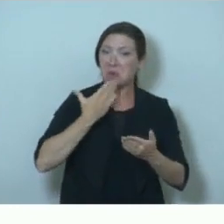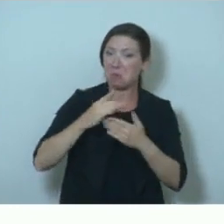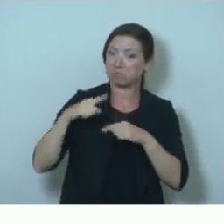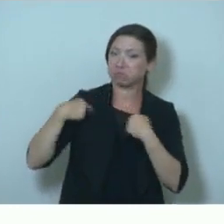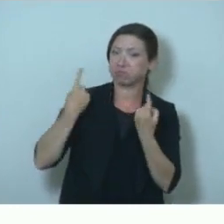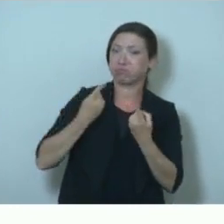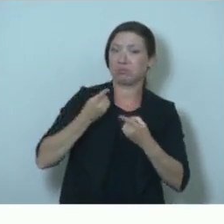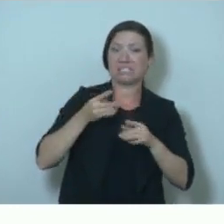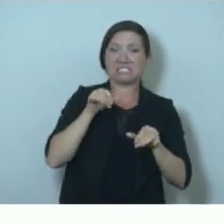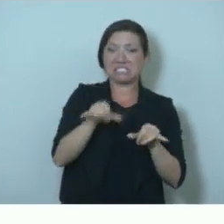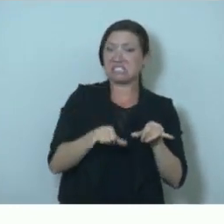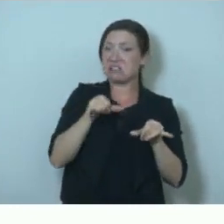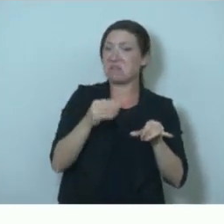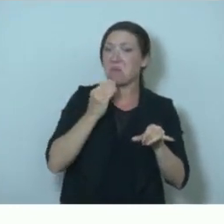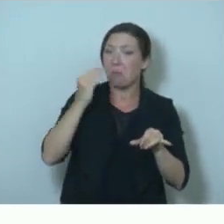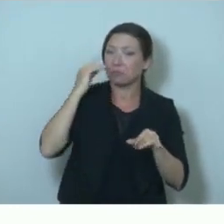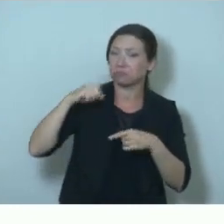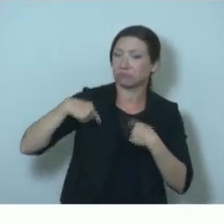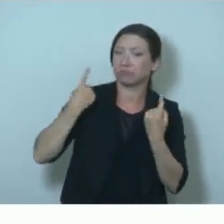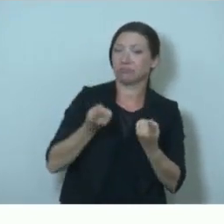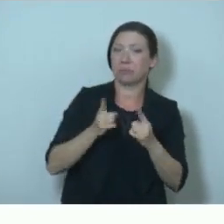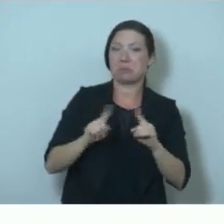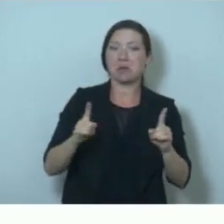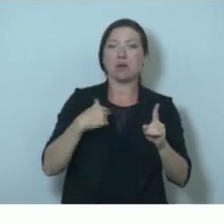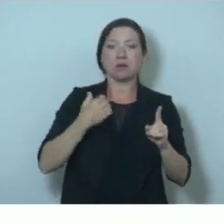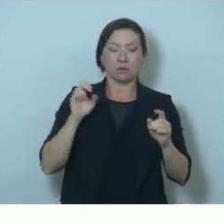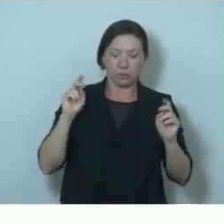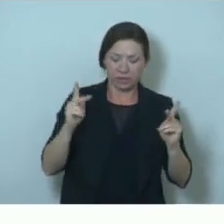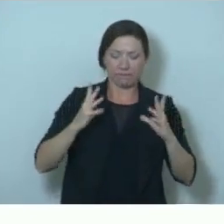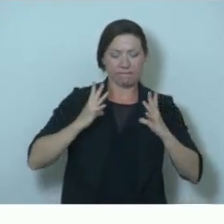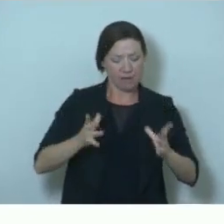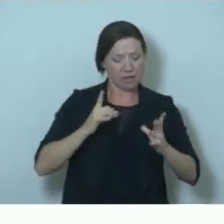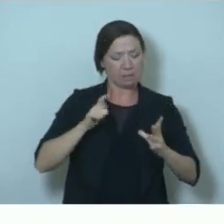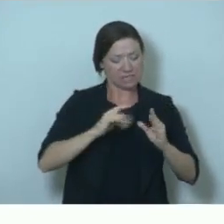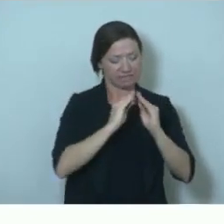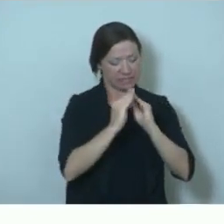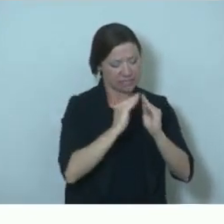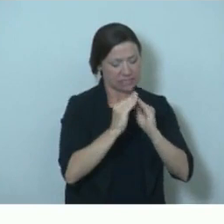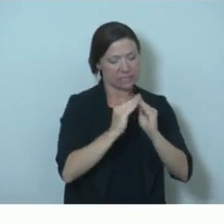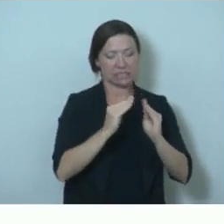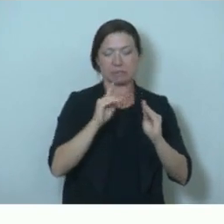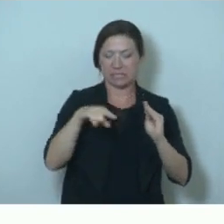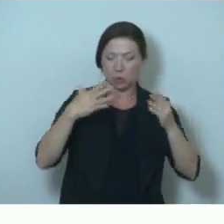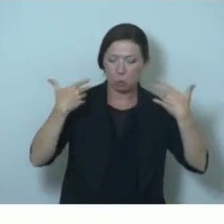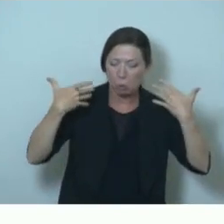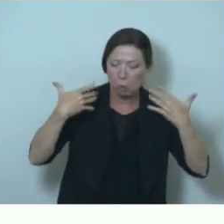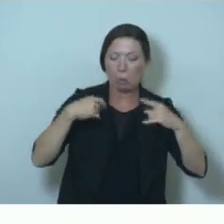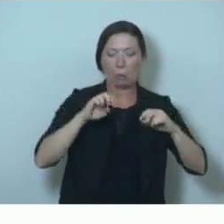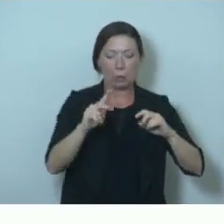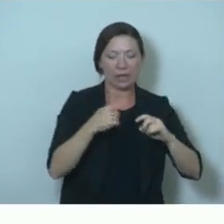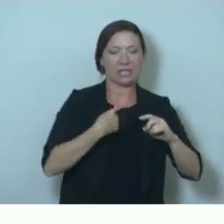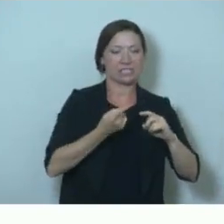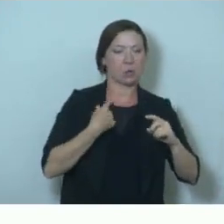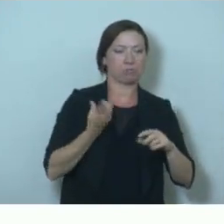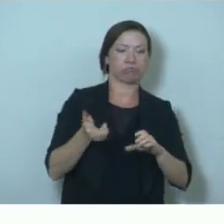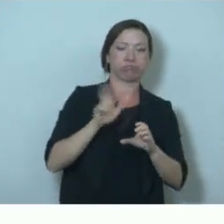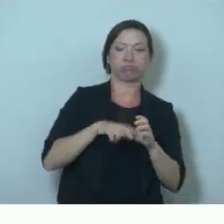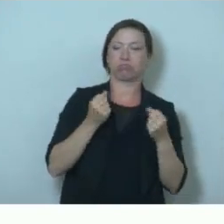I HAVEN'T COME ANYWHERE BUT PRESS CONFERENCES AND MY HOUSE IN QUITE SOME TIME. I GOT MY MASK OB. I GOTTEN MY CAR.